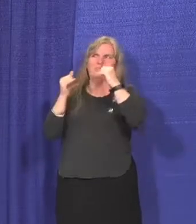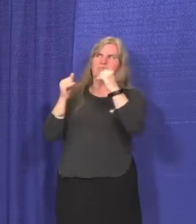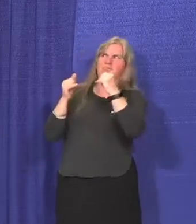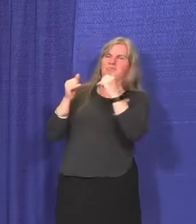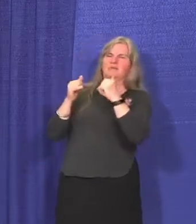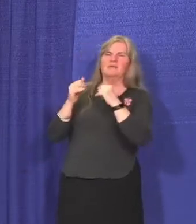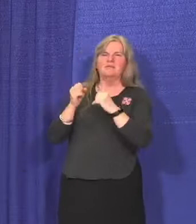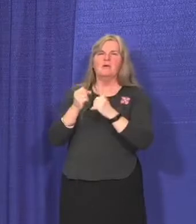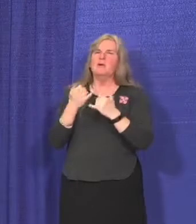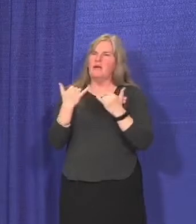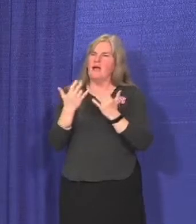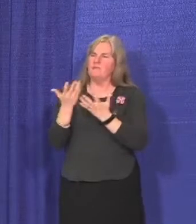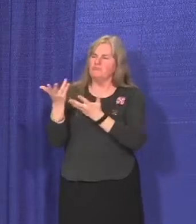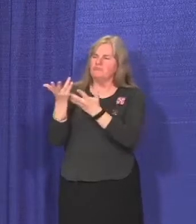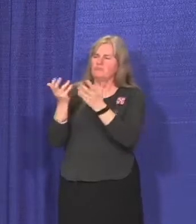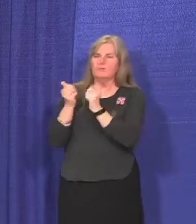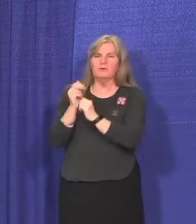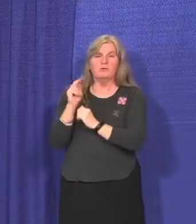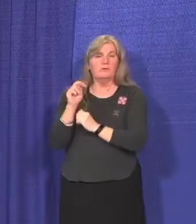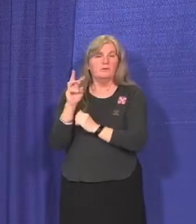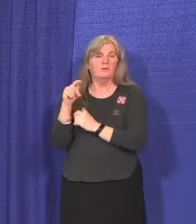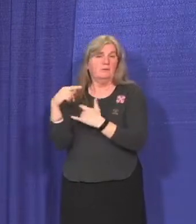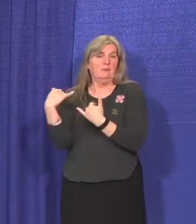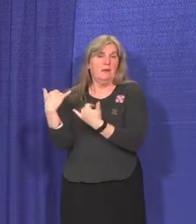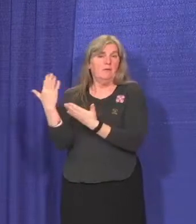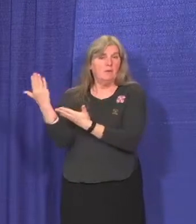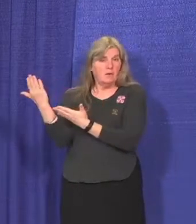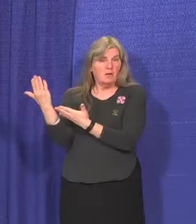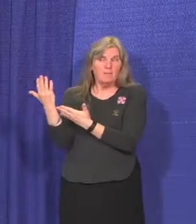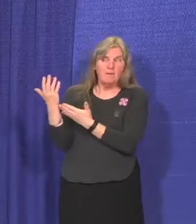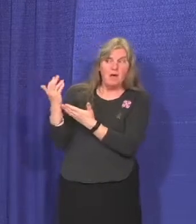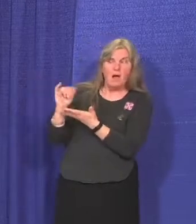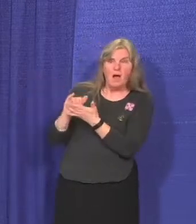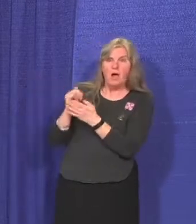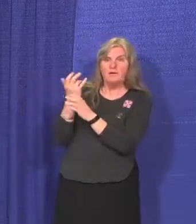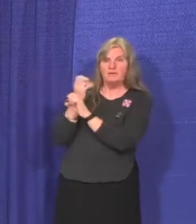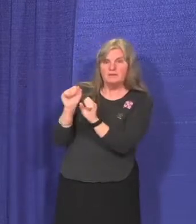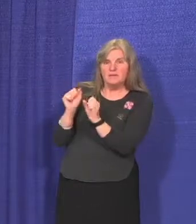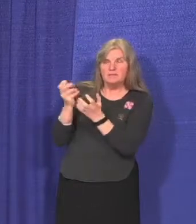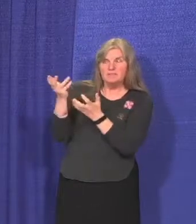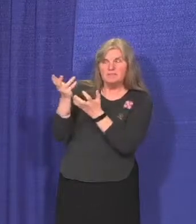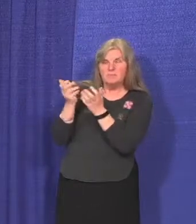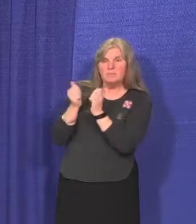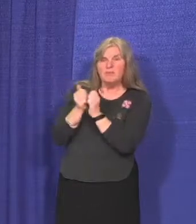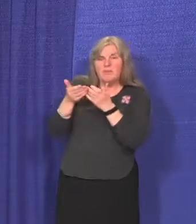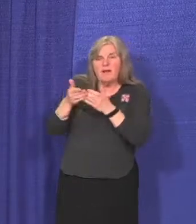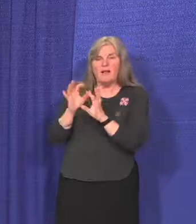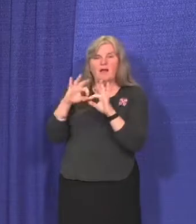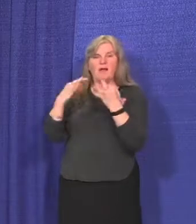there and people are getting restless and want to see nieces